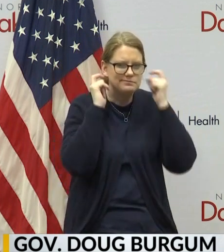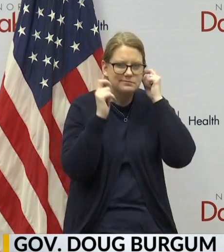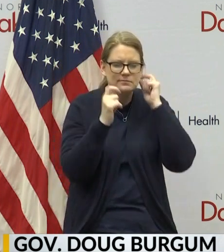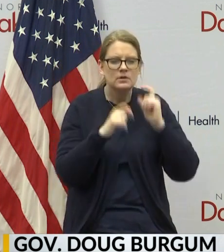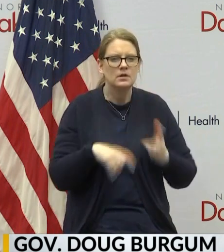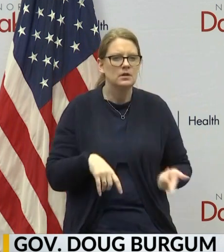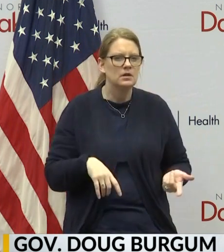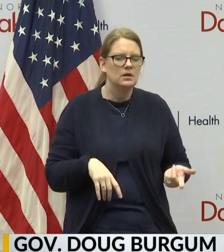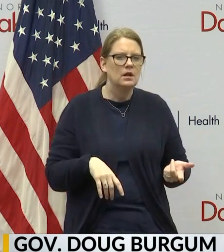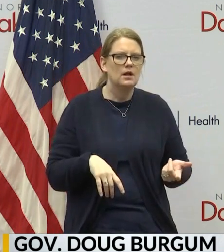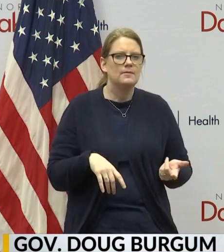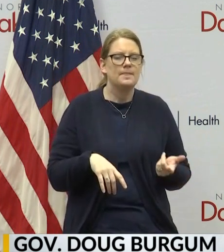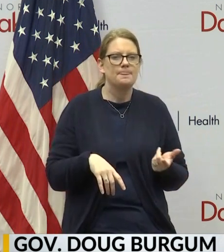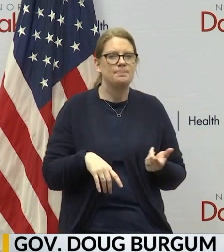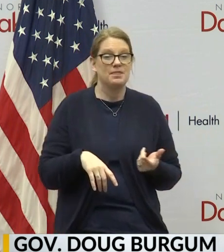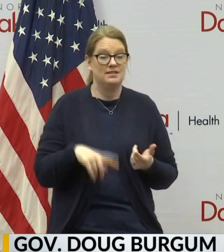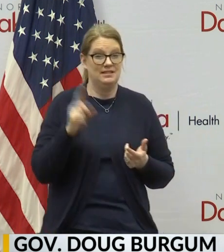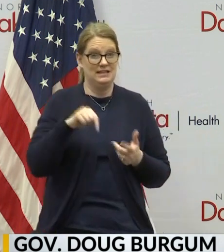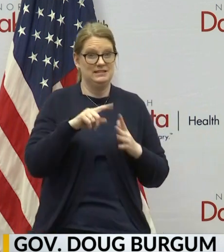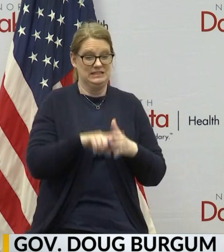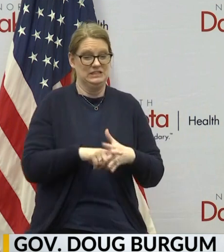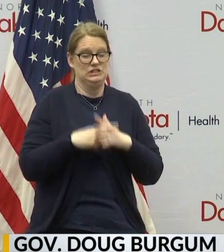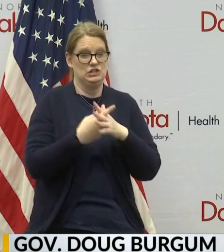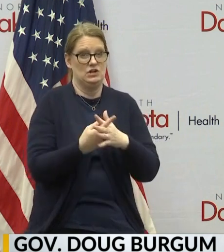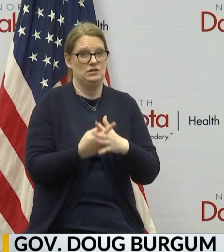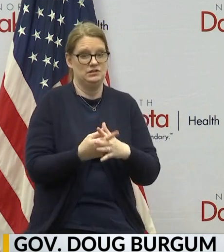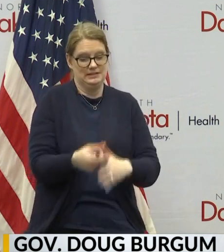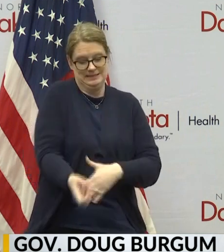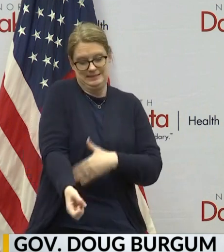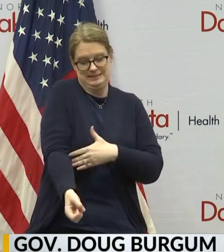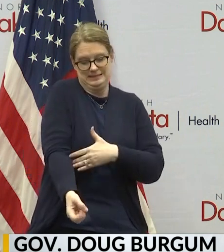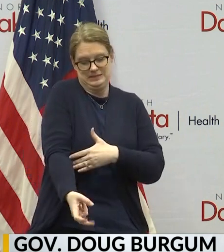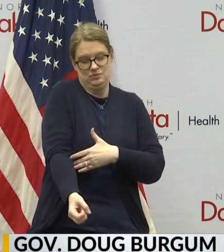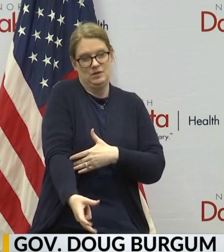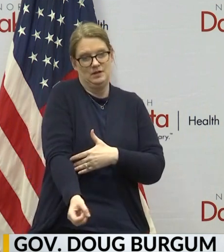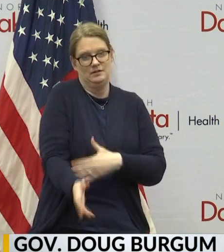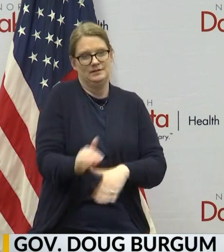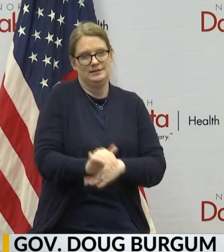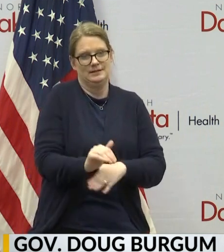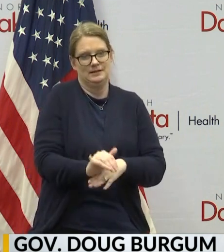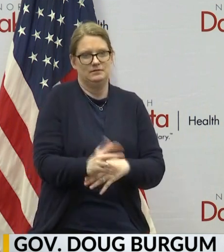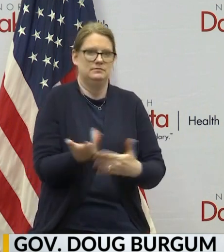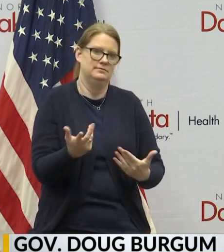BY LICENSES CONTINUE TO SEE -- COSMETOLOGIST, FOR NAIL